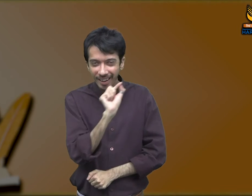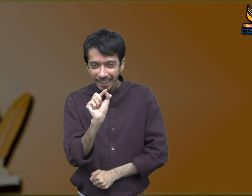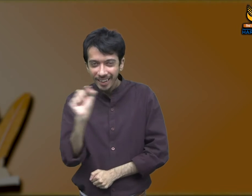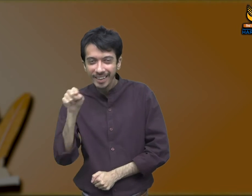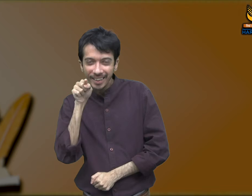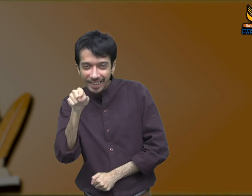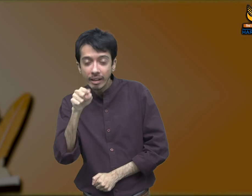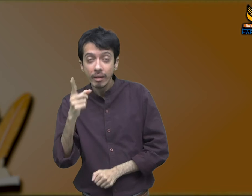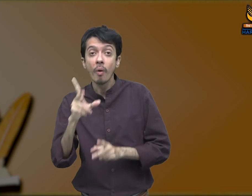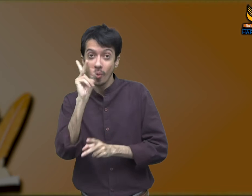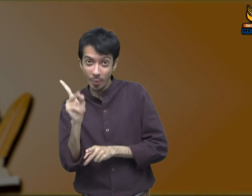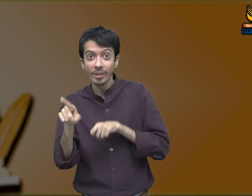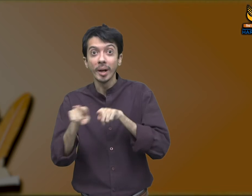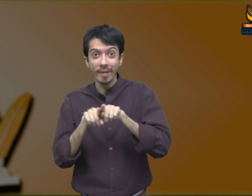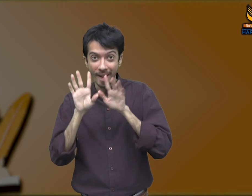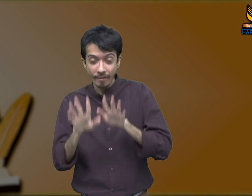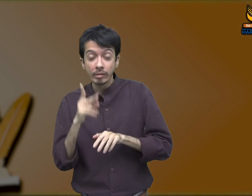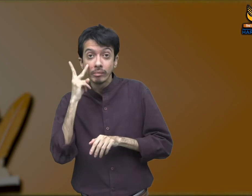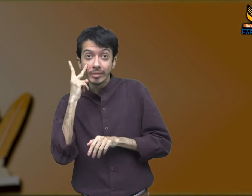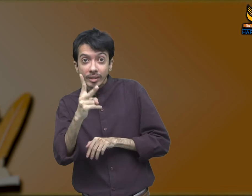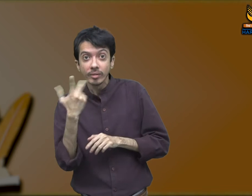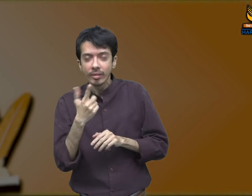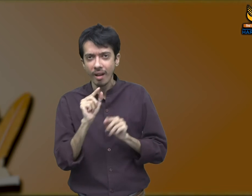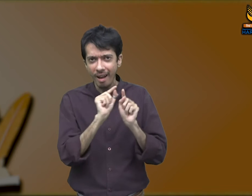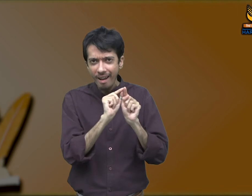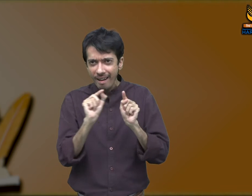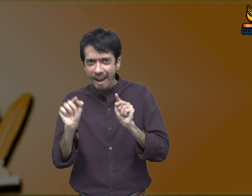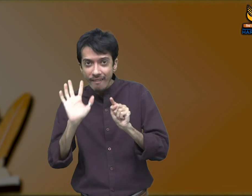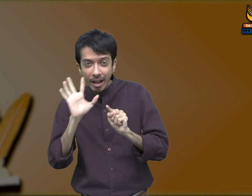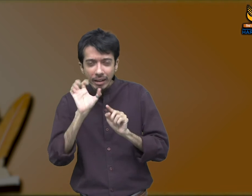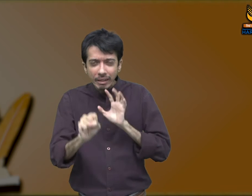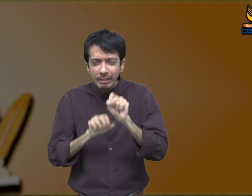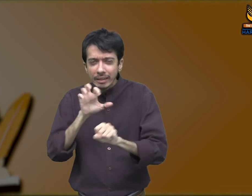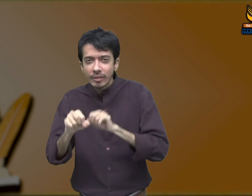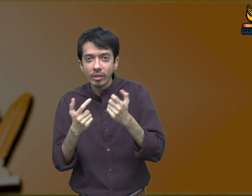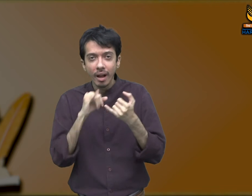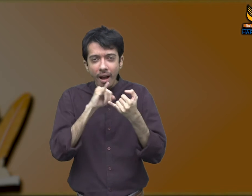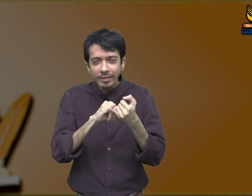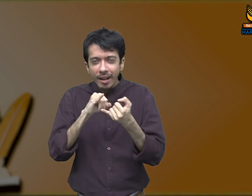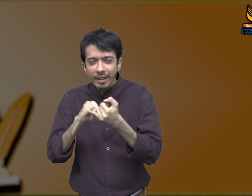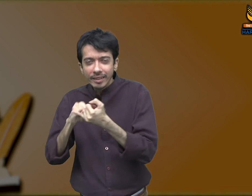Did you see this example? Similarly, you can find examples in poetry which has a series of words